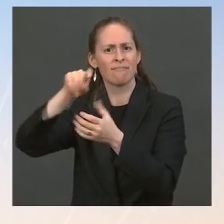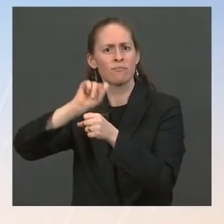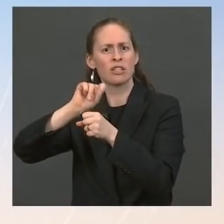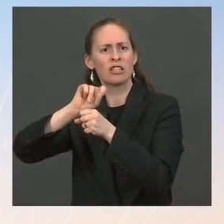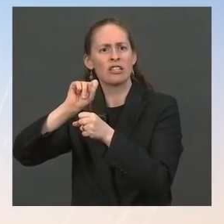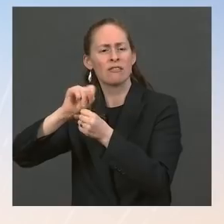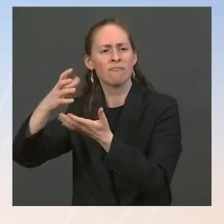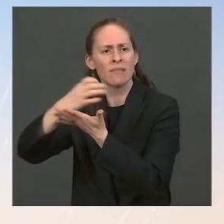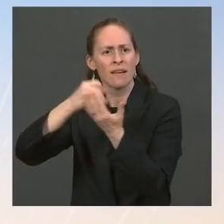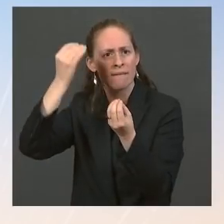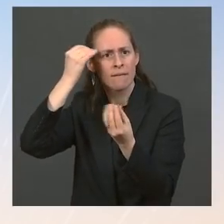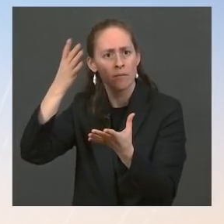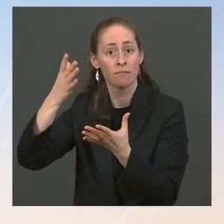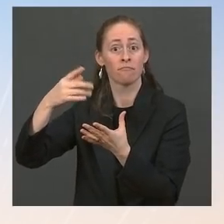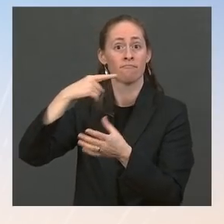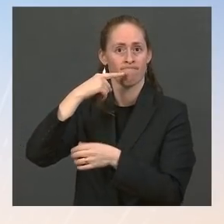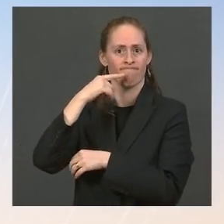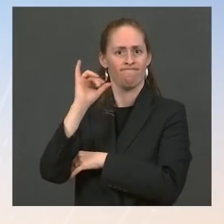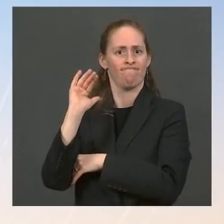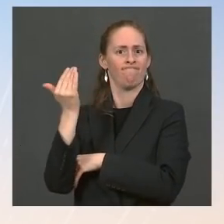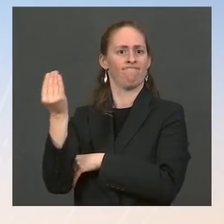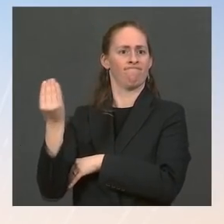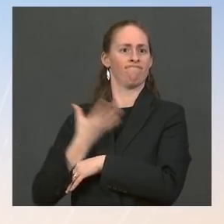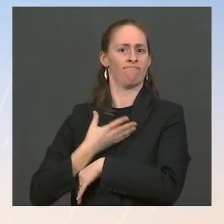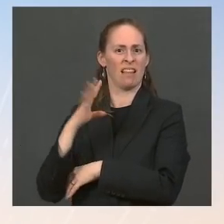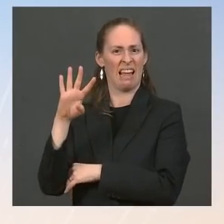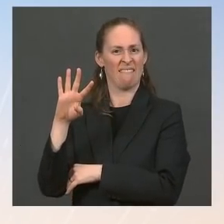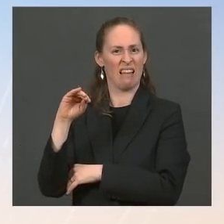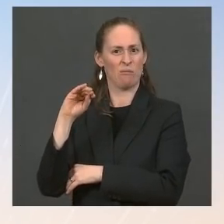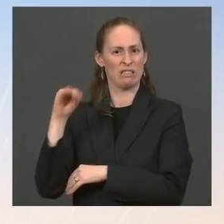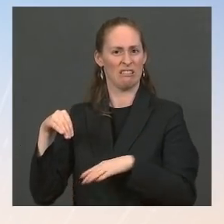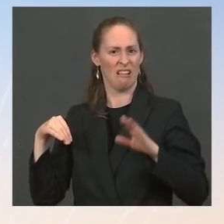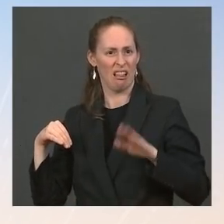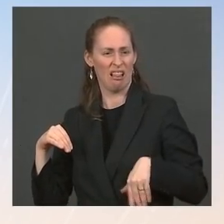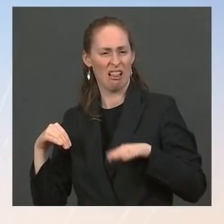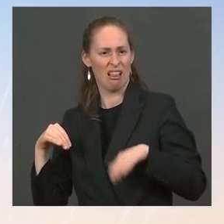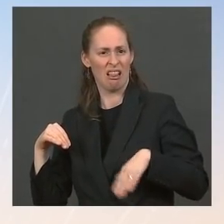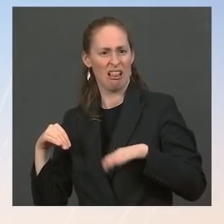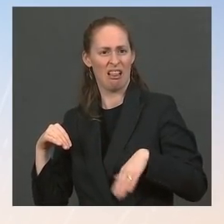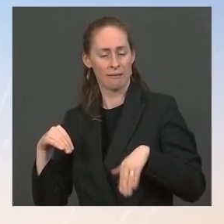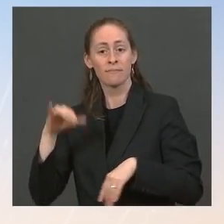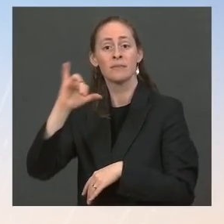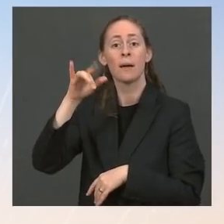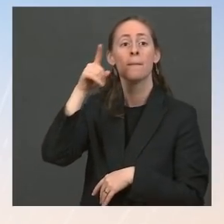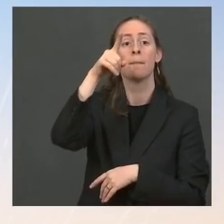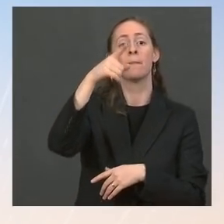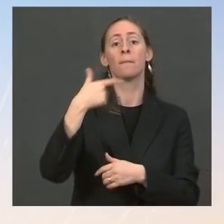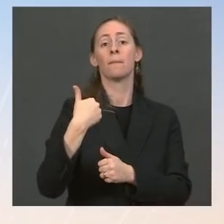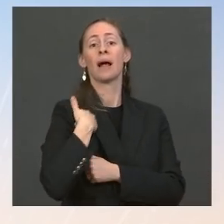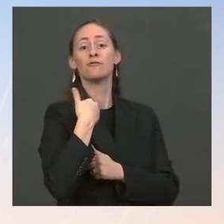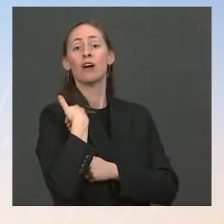There's also been similar reporting on vaccine holdouts at key military bases. RealClearPolitics said there's around 10 percent